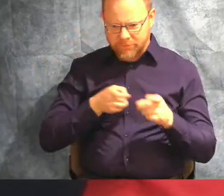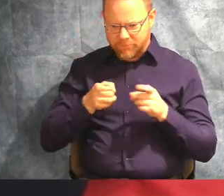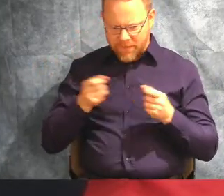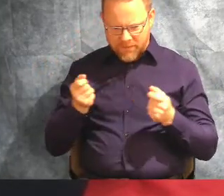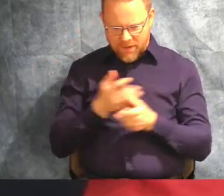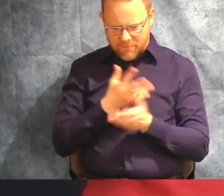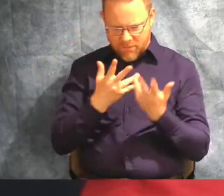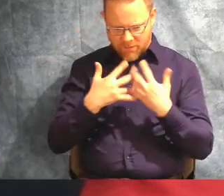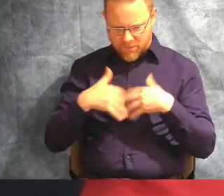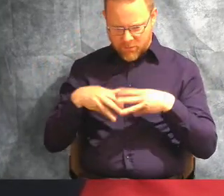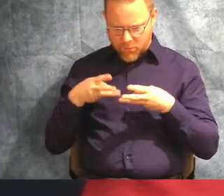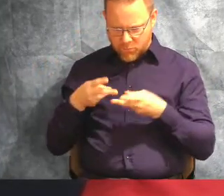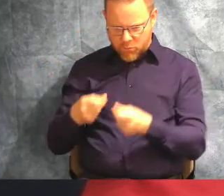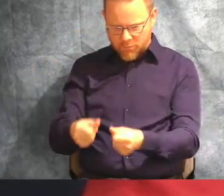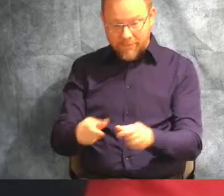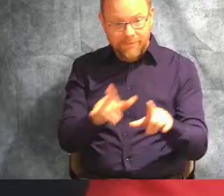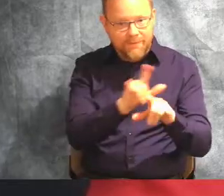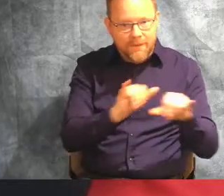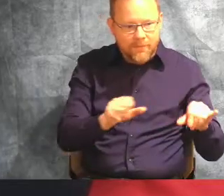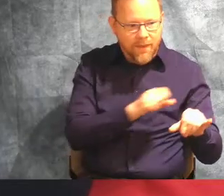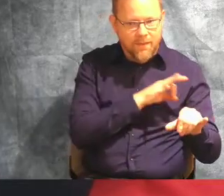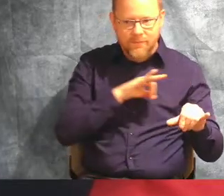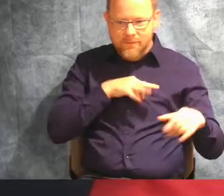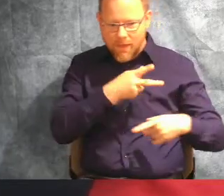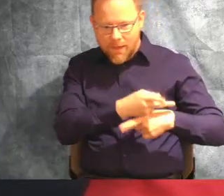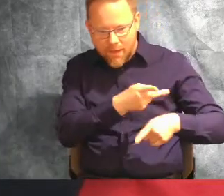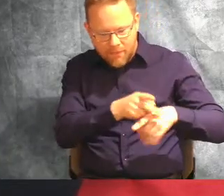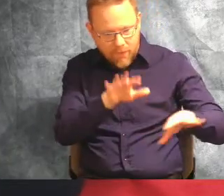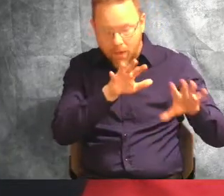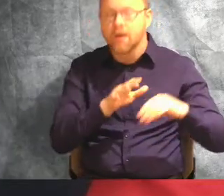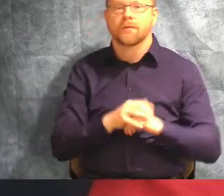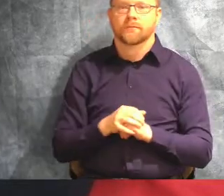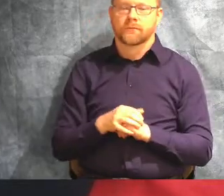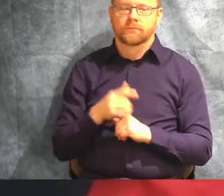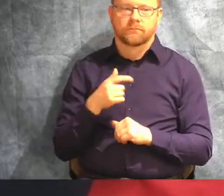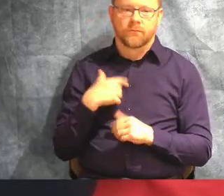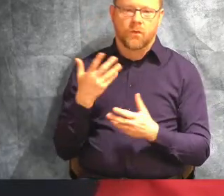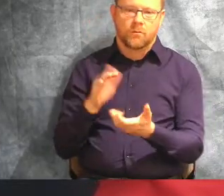and still manage all the employees and all the different things. So, I just wanted to just take